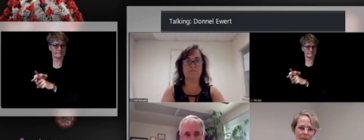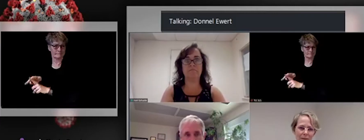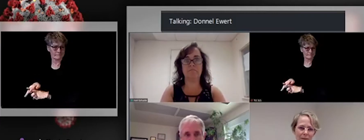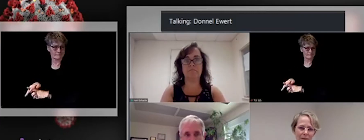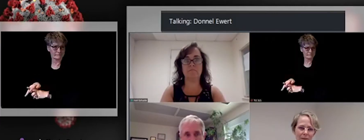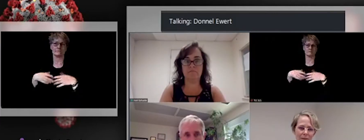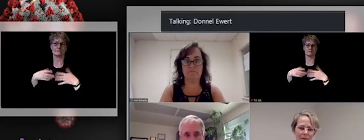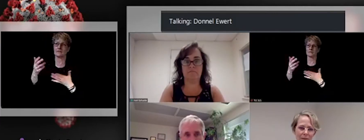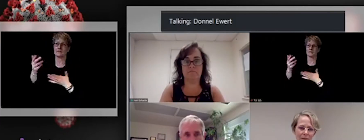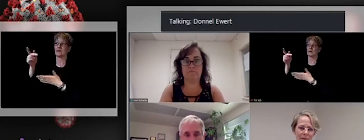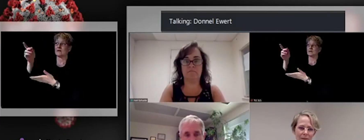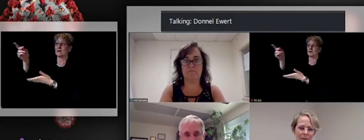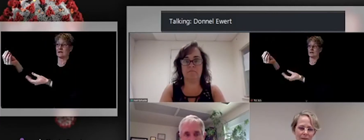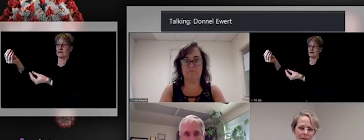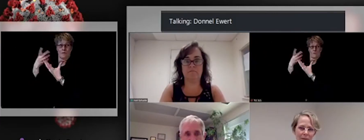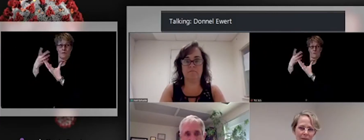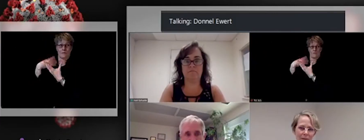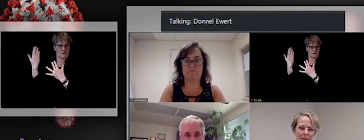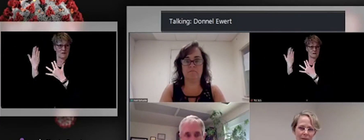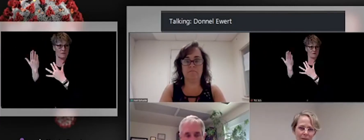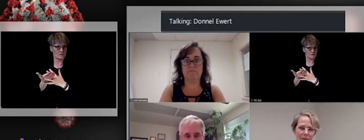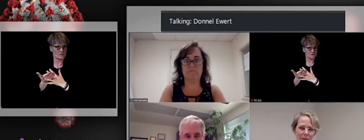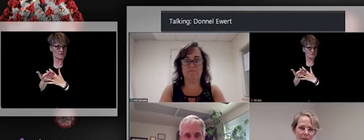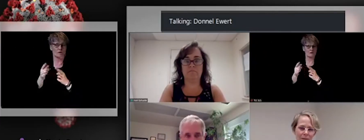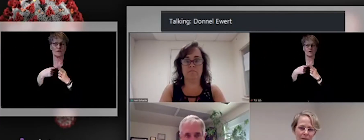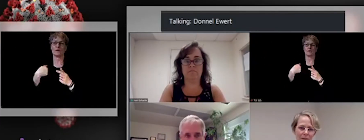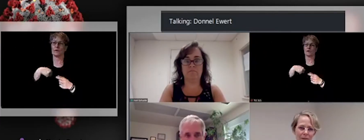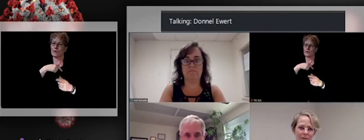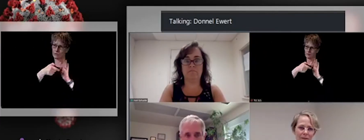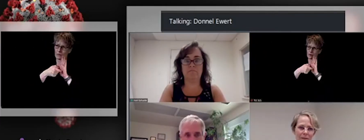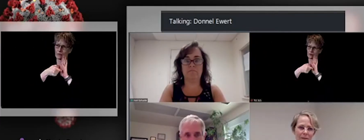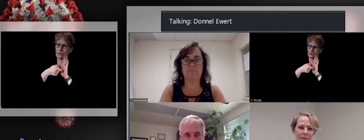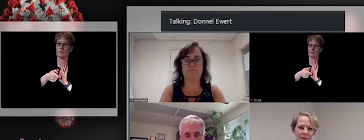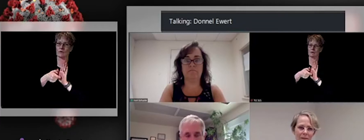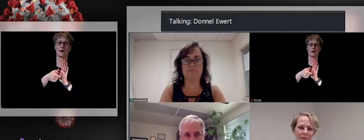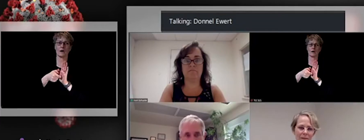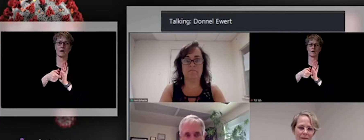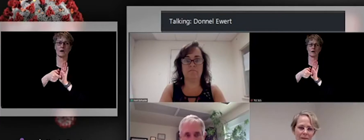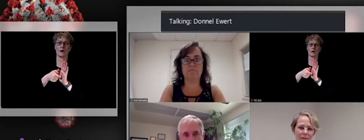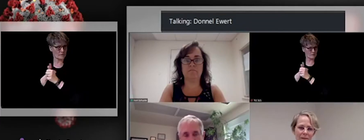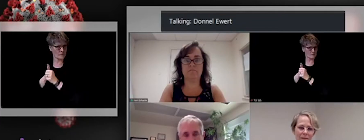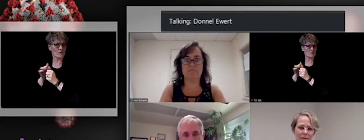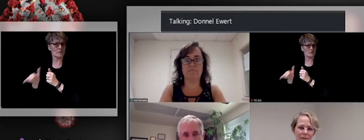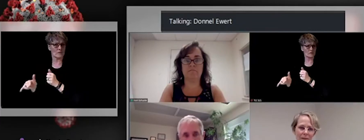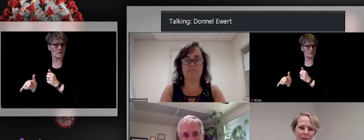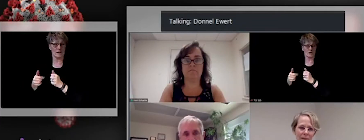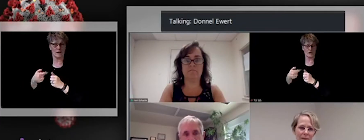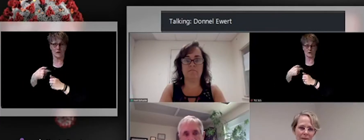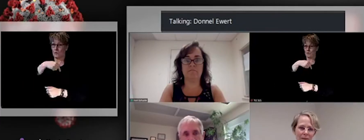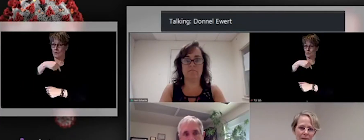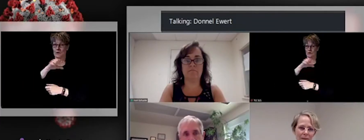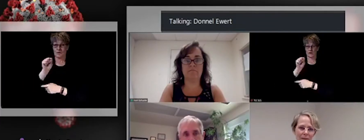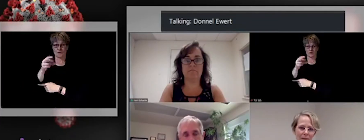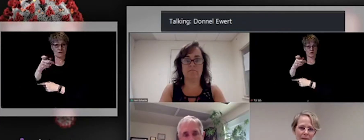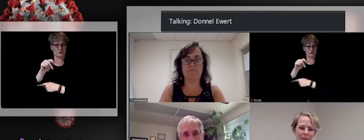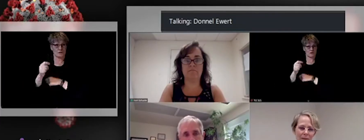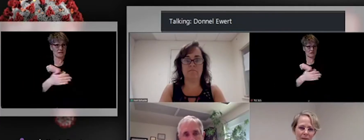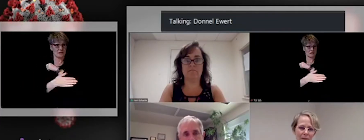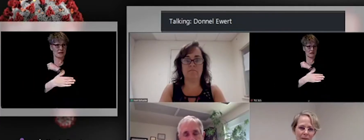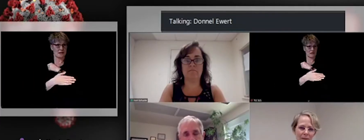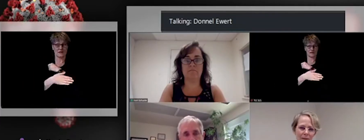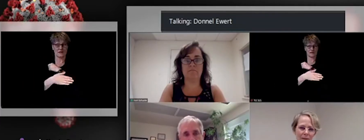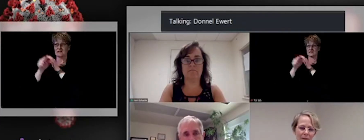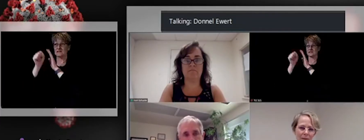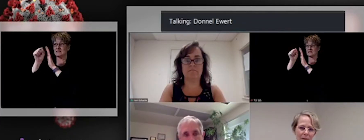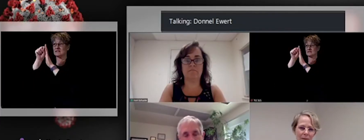of California, as we are required to do. Shasta County is a subdivision of the state of California.